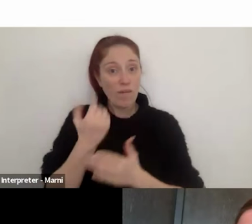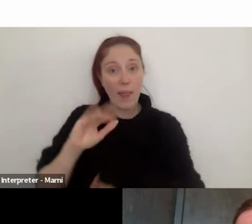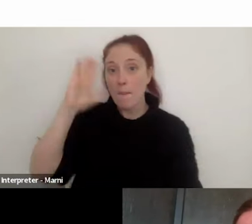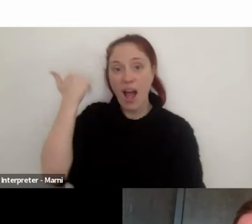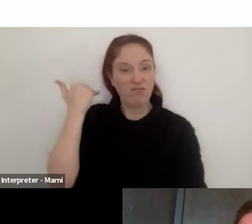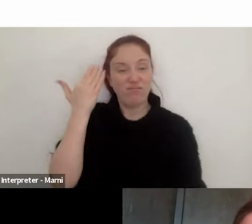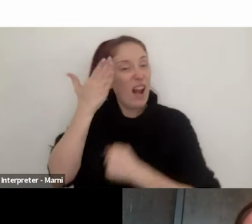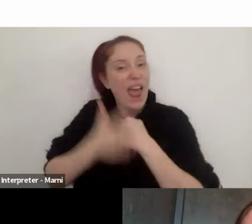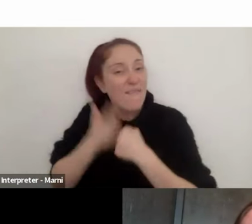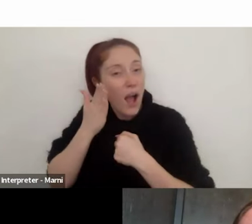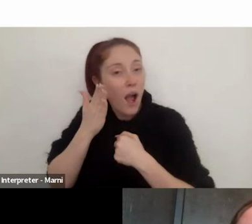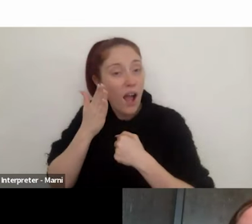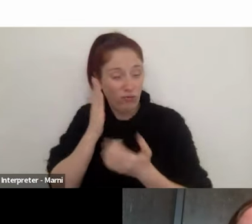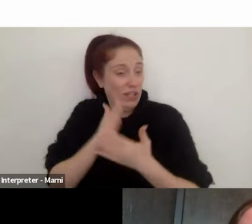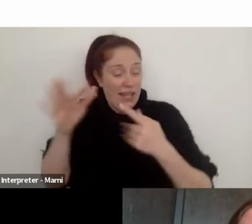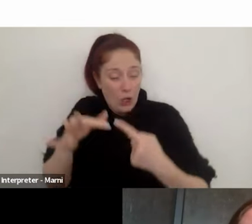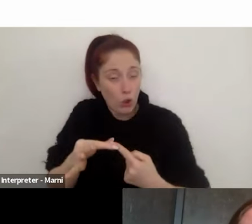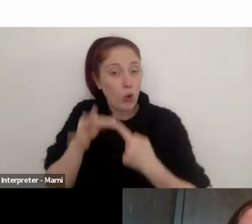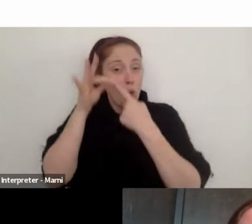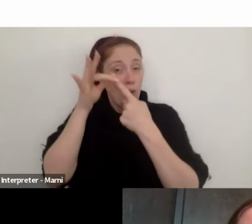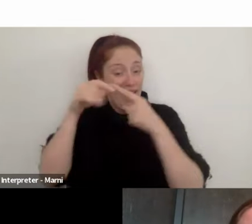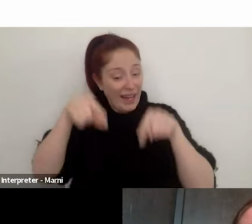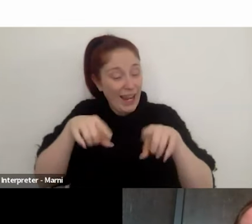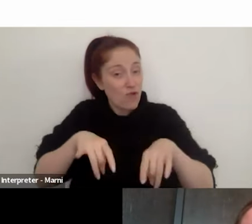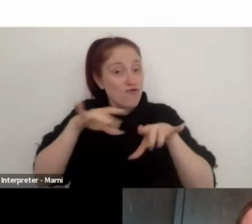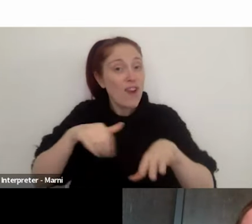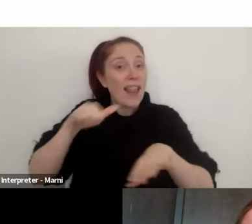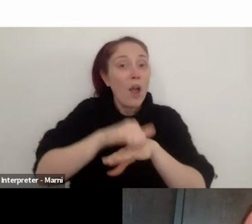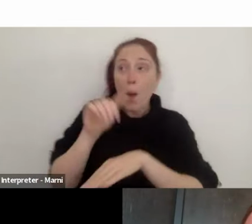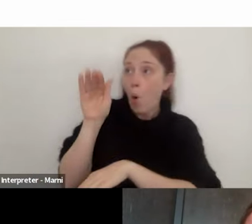is nothing quite like it, nationally or internationally at this scale as far as